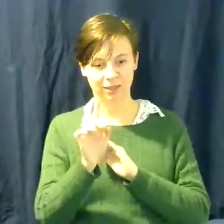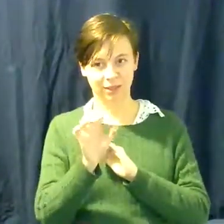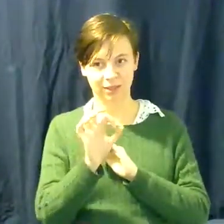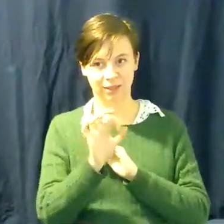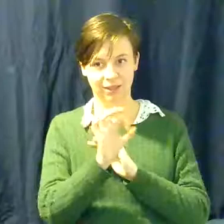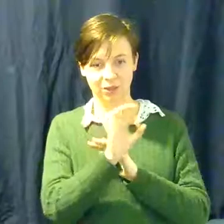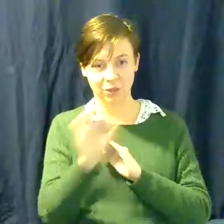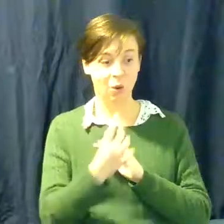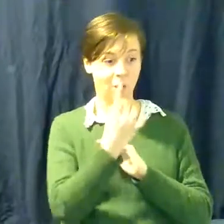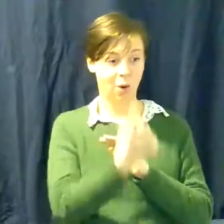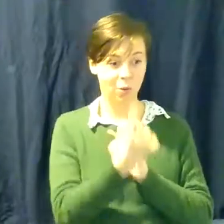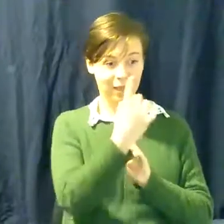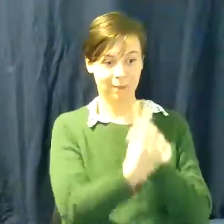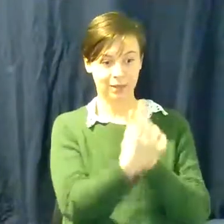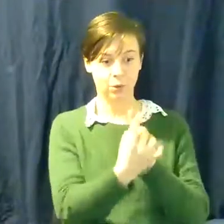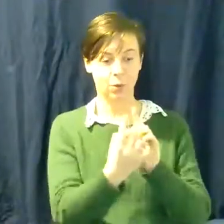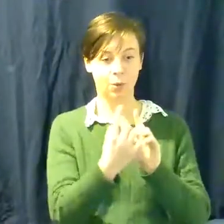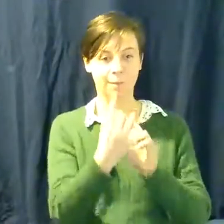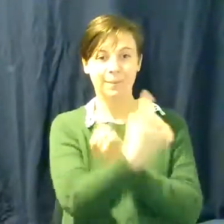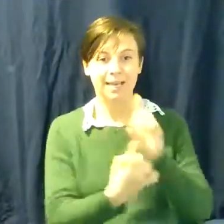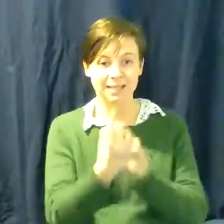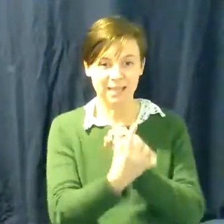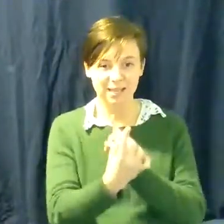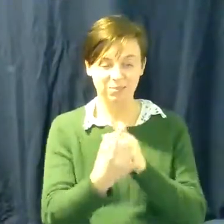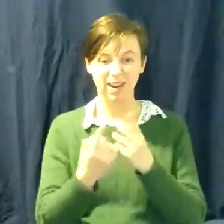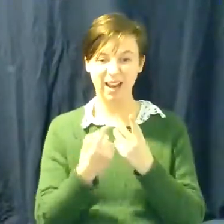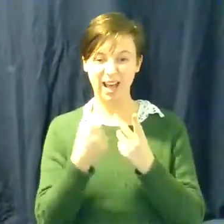and they can email you back, but to be involved in mentoring means that you're doing